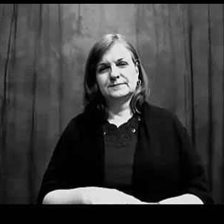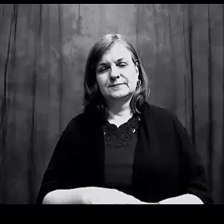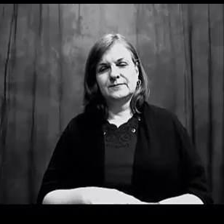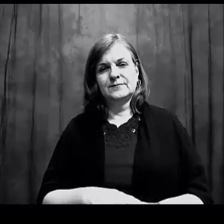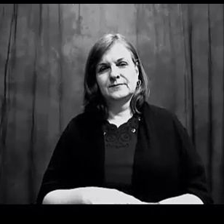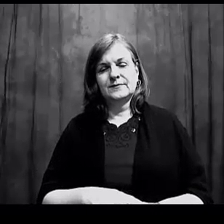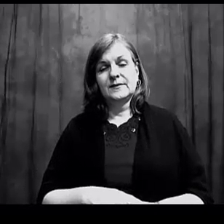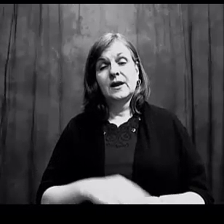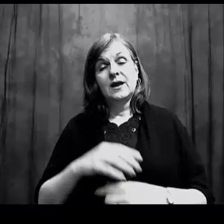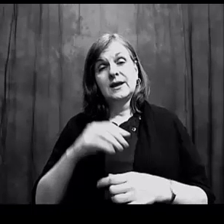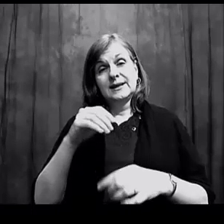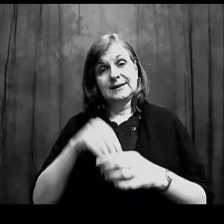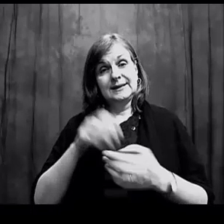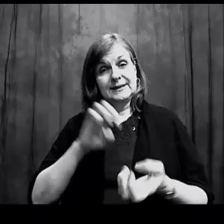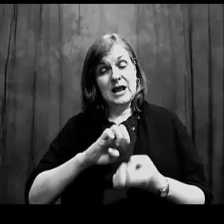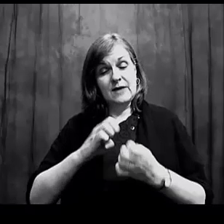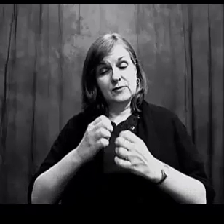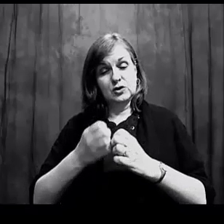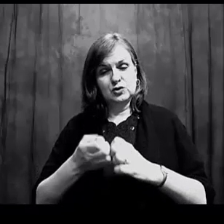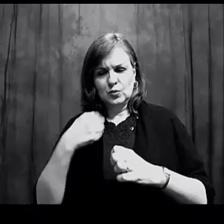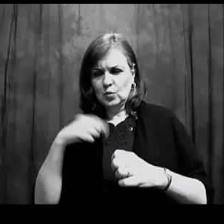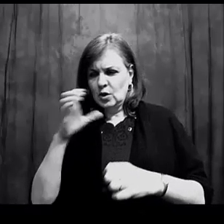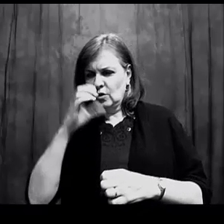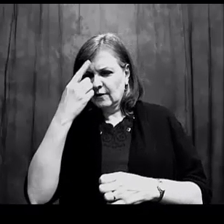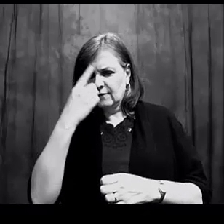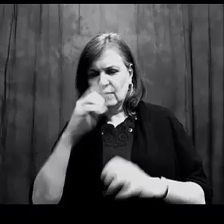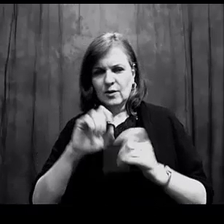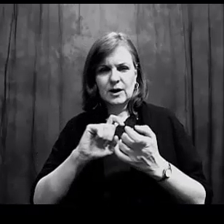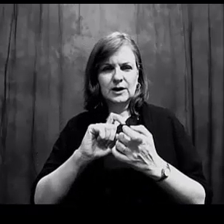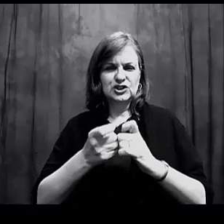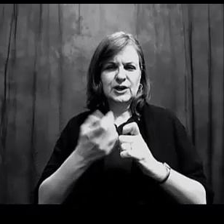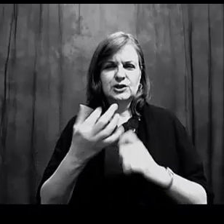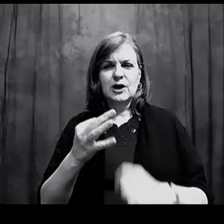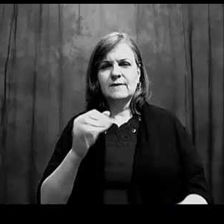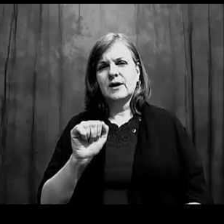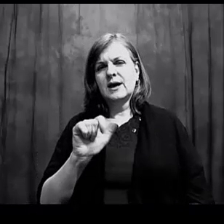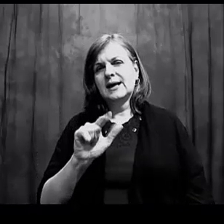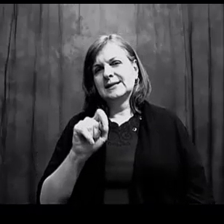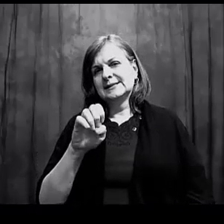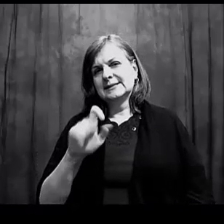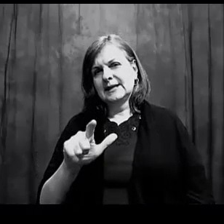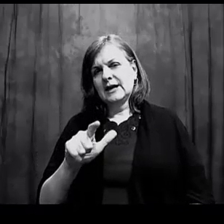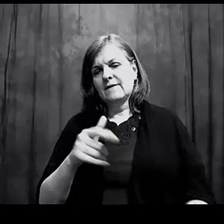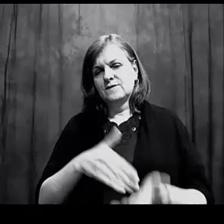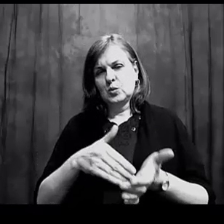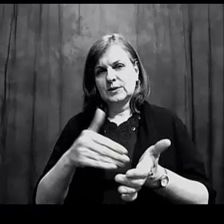in evolution what we're looking for is a change in allele frequencies